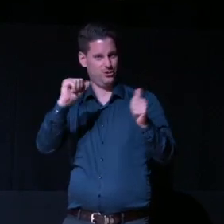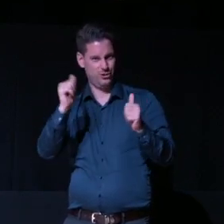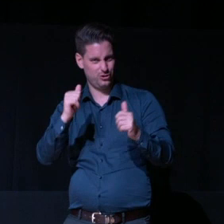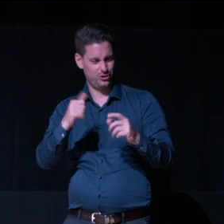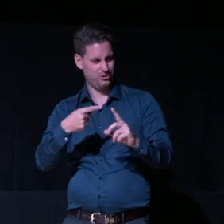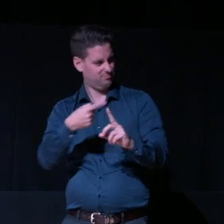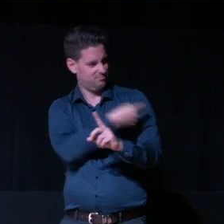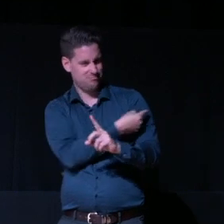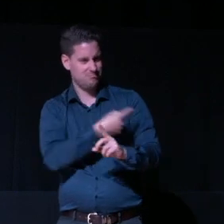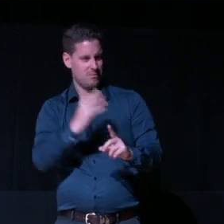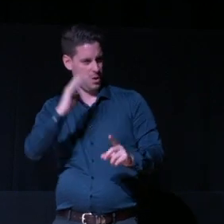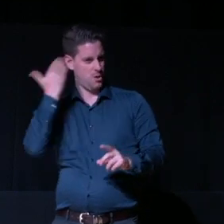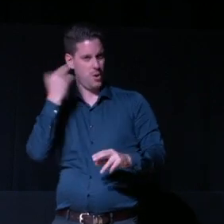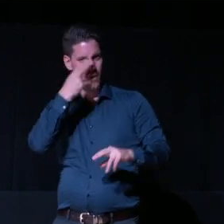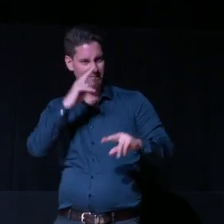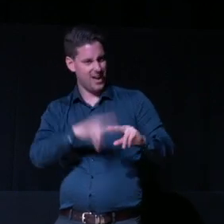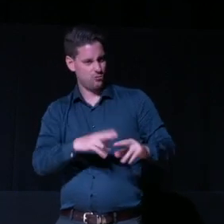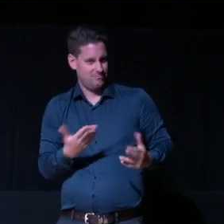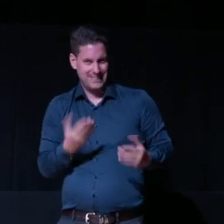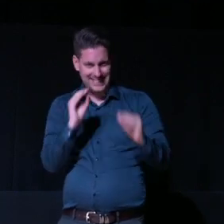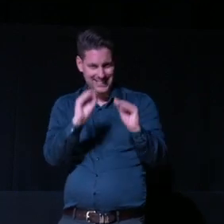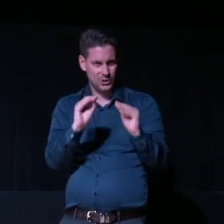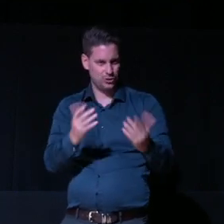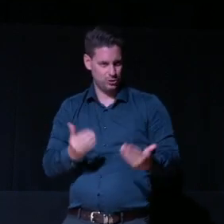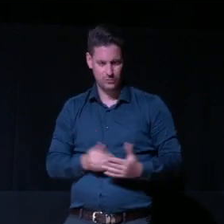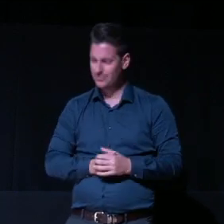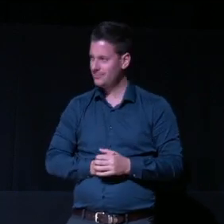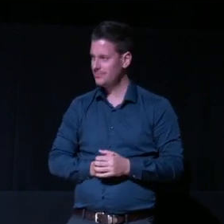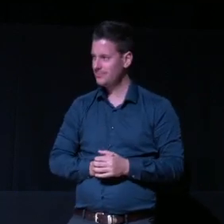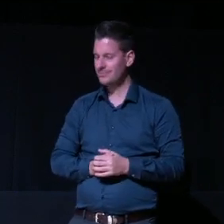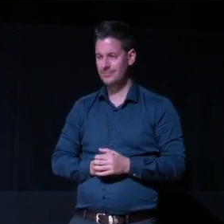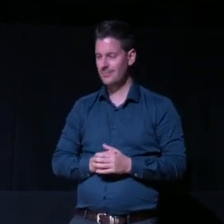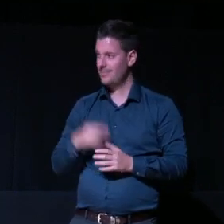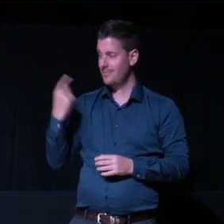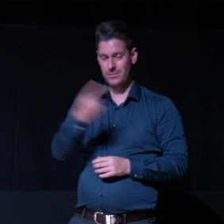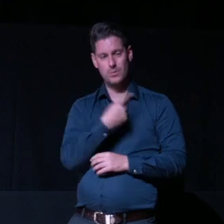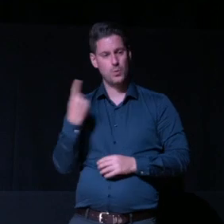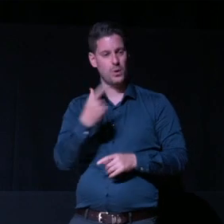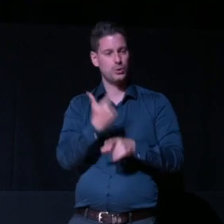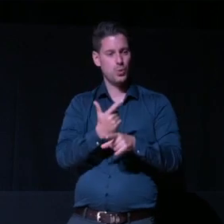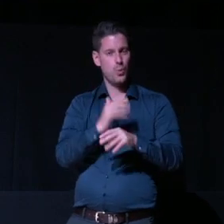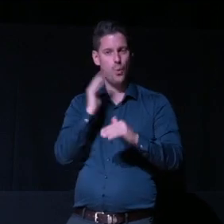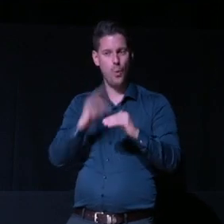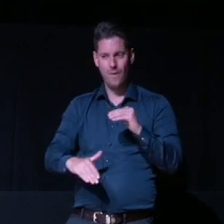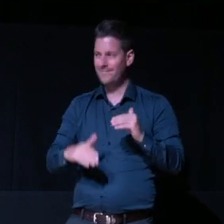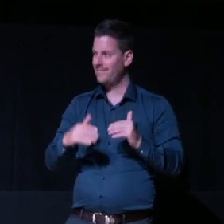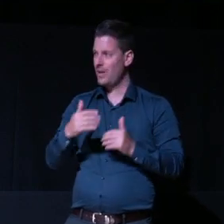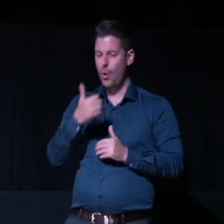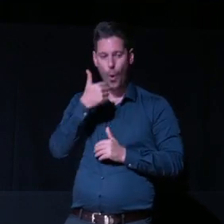But I think that one of the things to consider I guess is like we're talking about good natured people being cancelled.